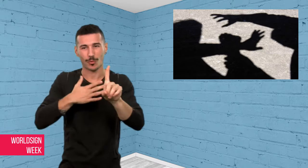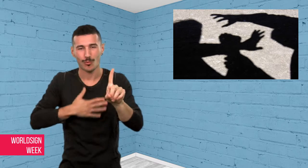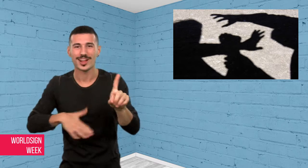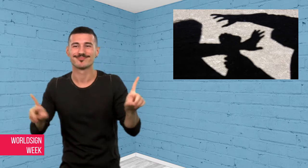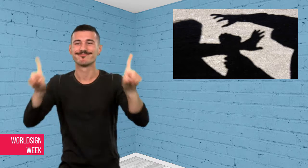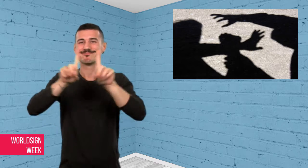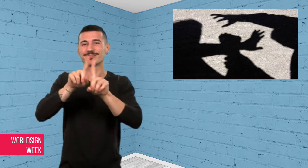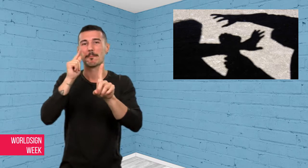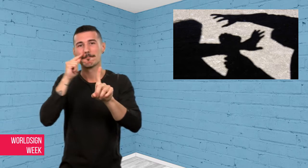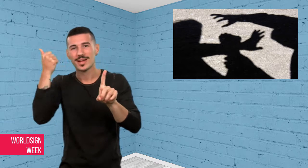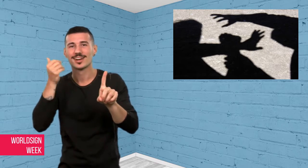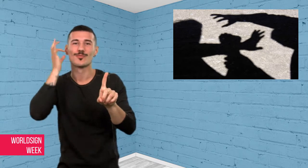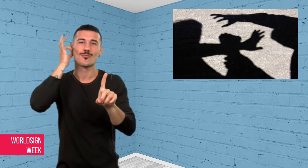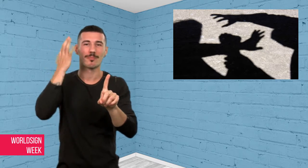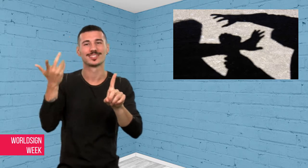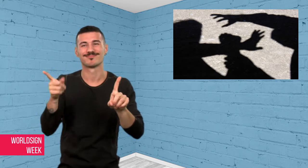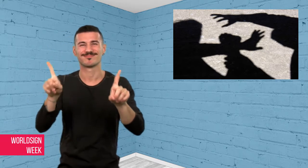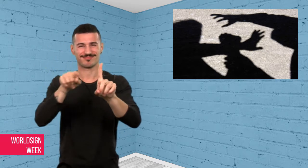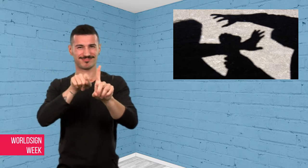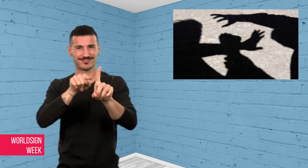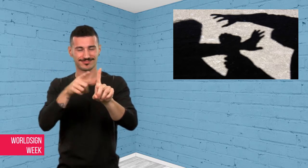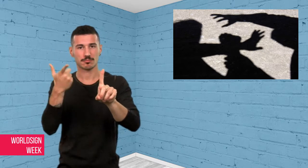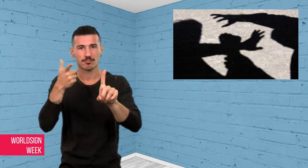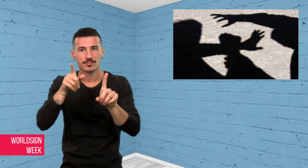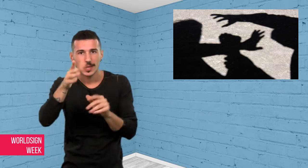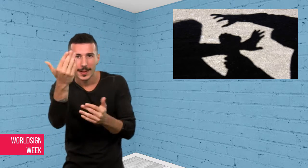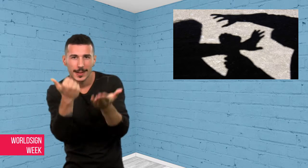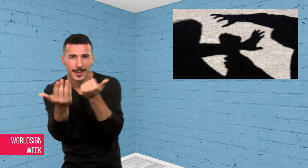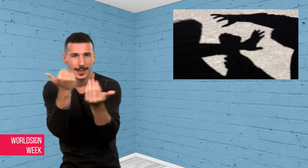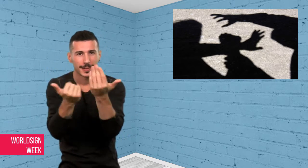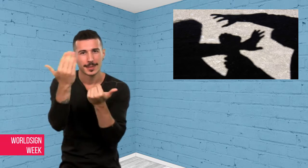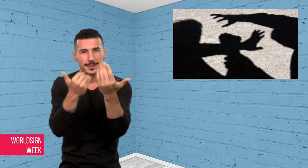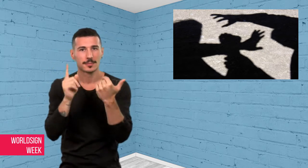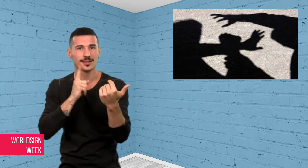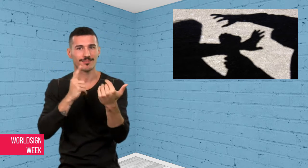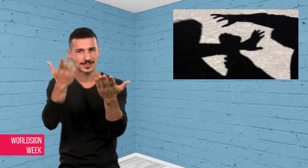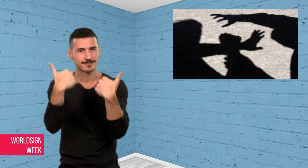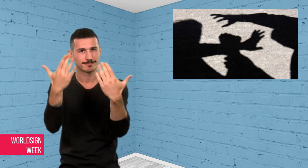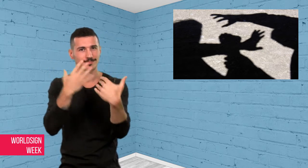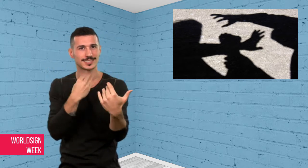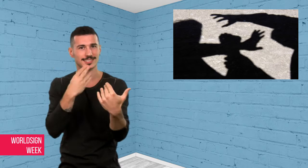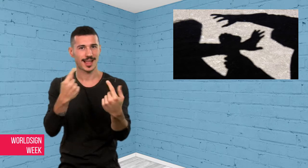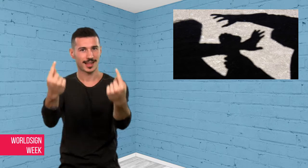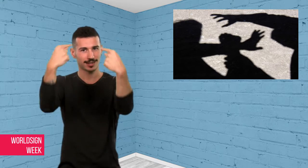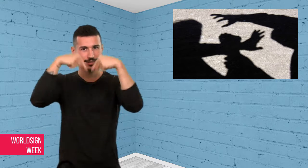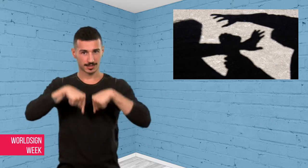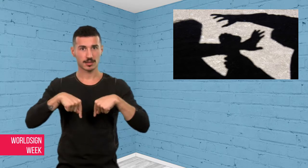Once they were isolated in Israel they were